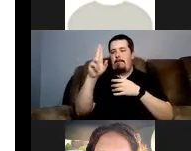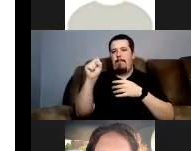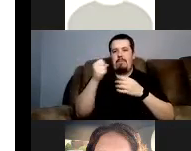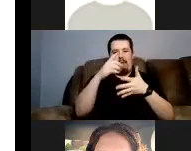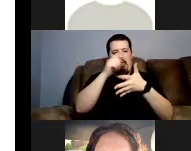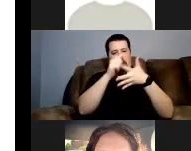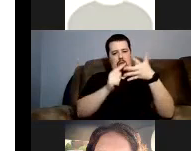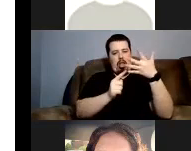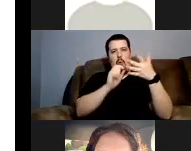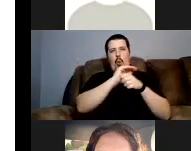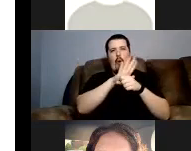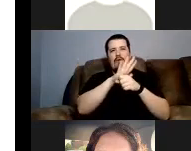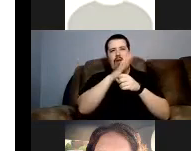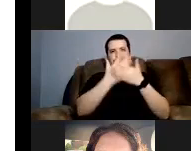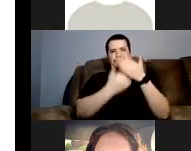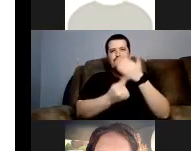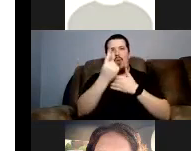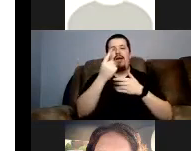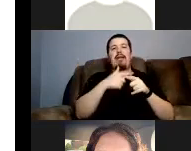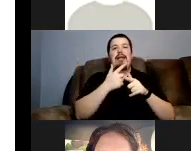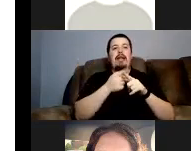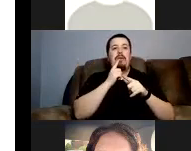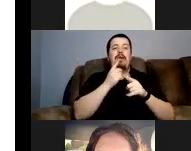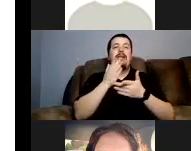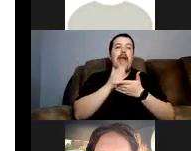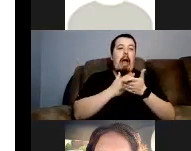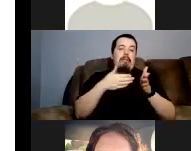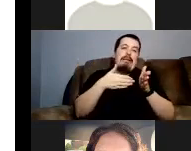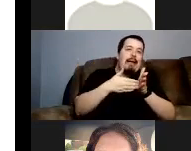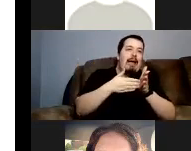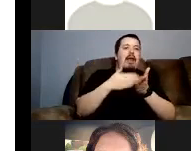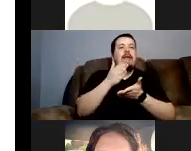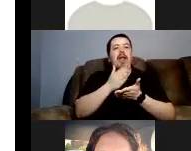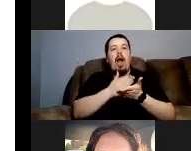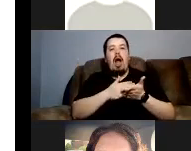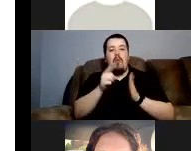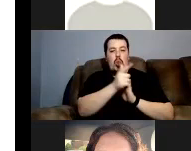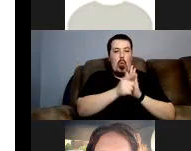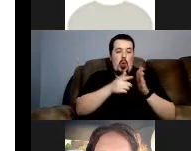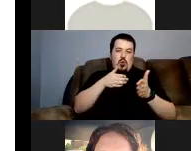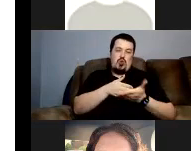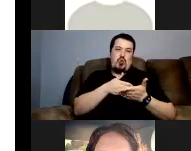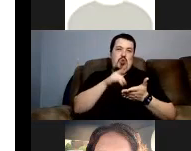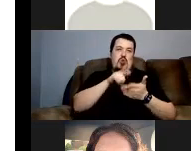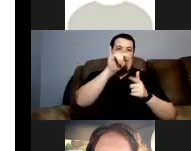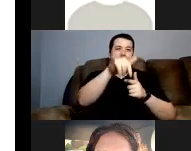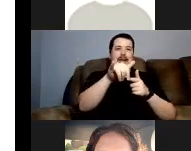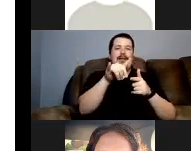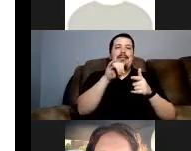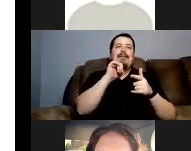It's understood that there was some pushback from that. There are some lawsuits pending on that, so it's not quite working out how everybody thought it would